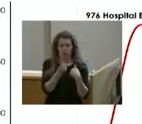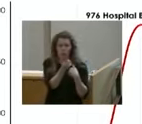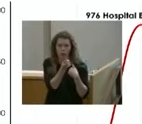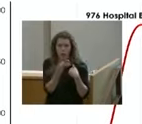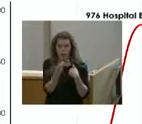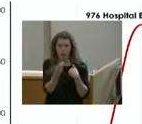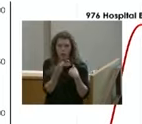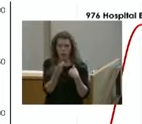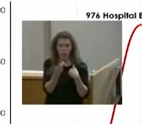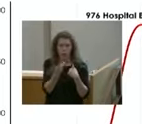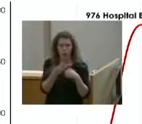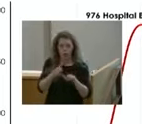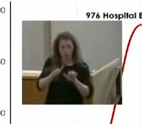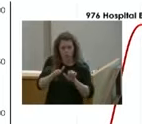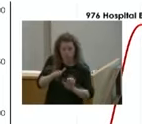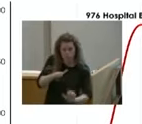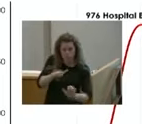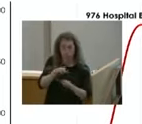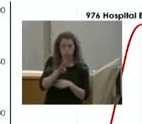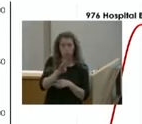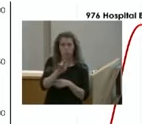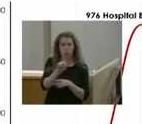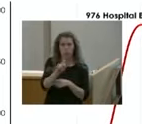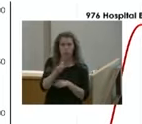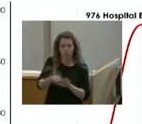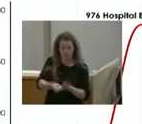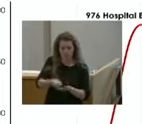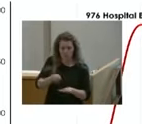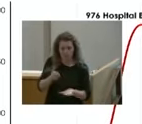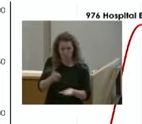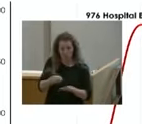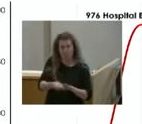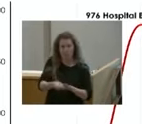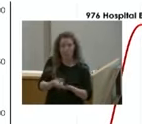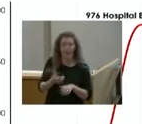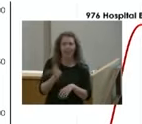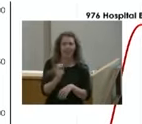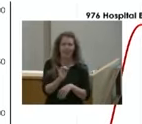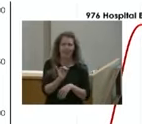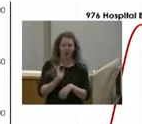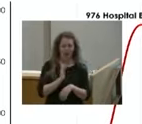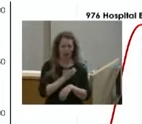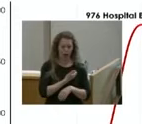One is the community mitigation orders, the shelter-in-place orders.